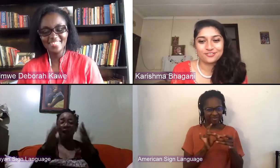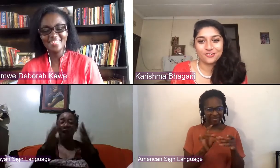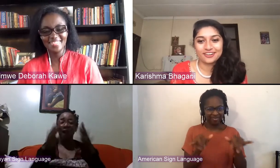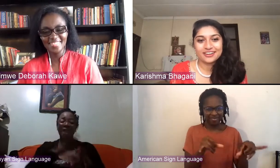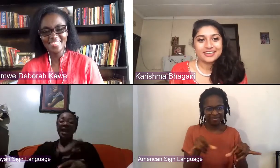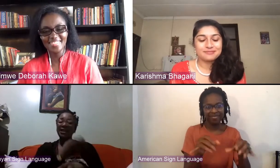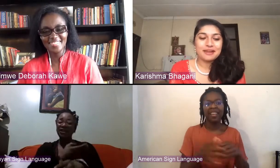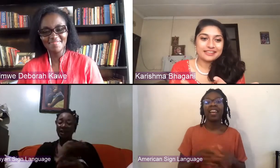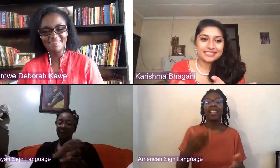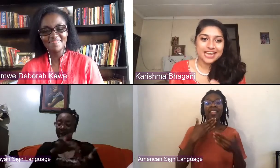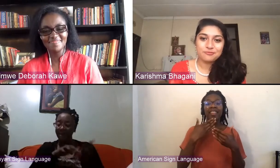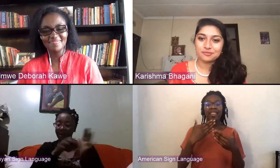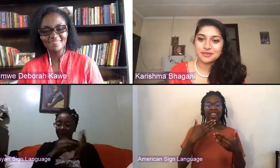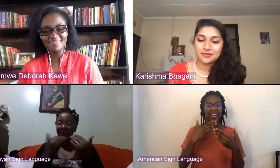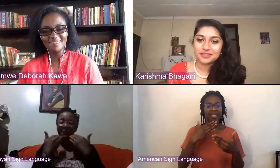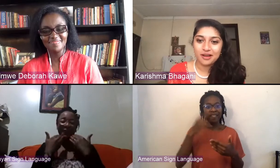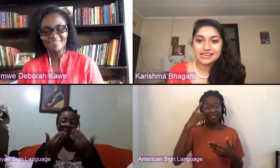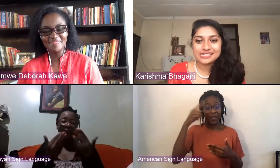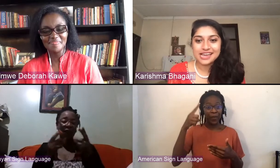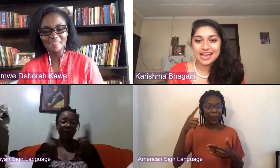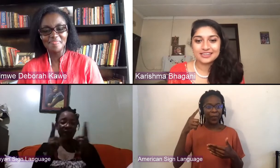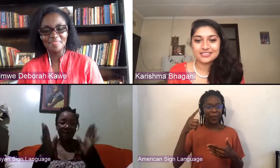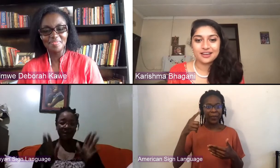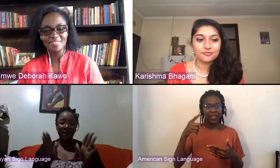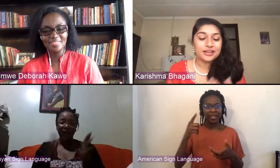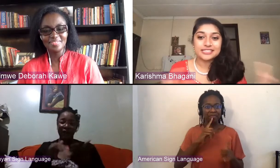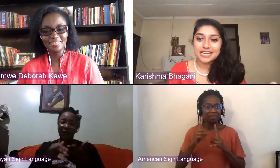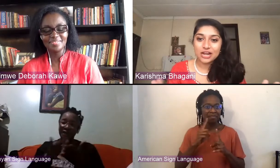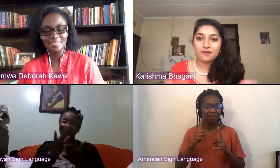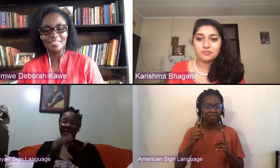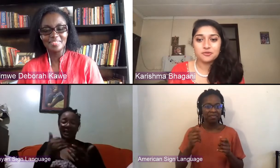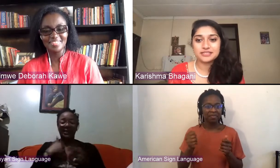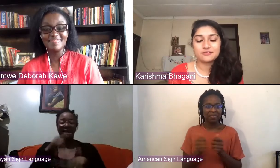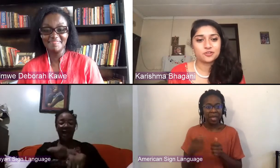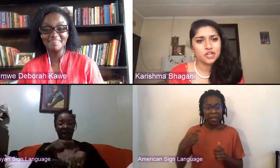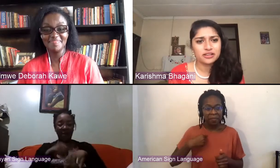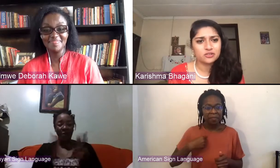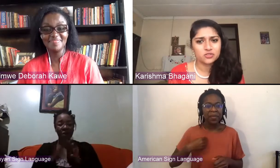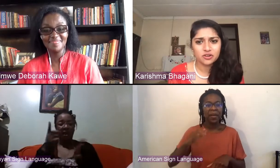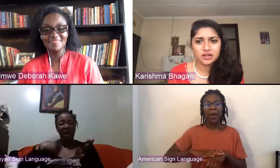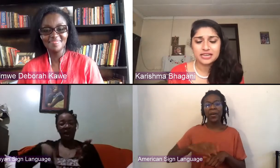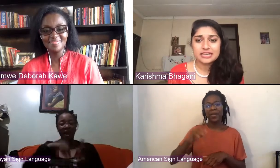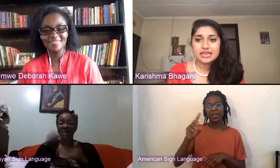for spending this time with me on Diwali and for entertaining our viewers and for sharing your story